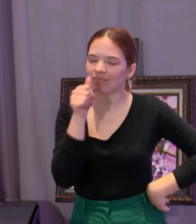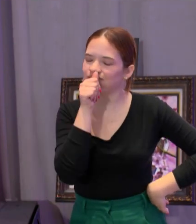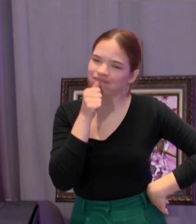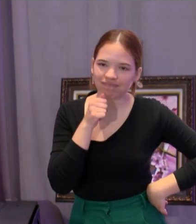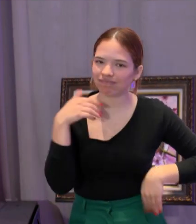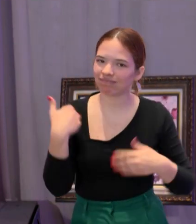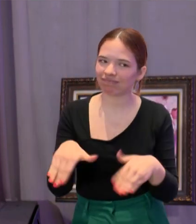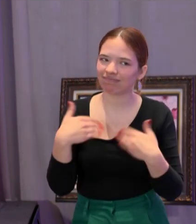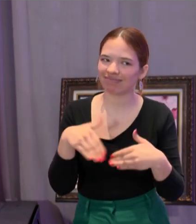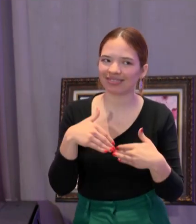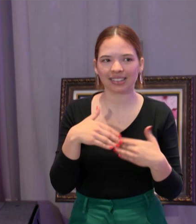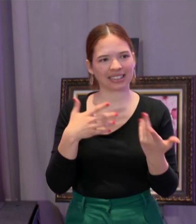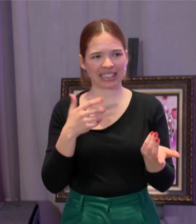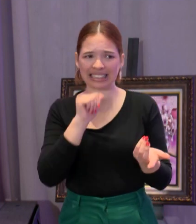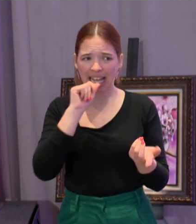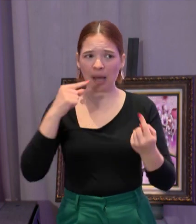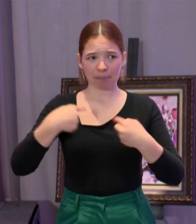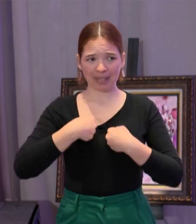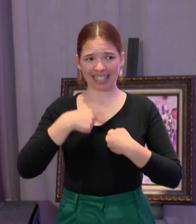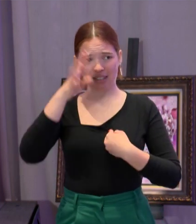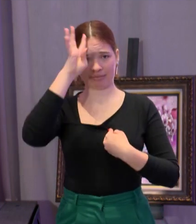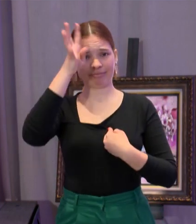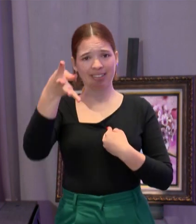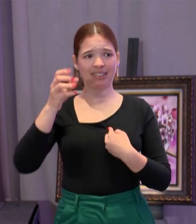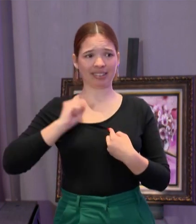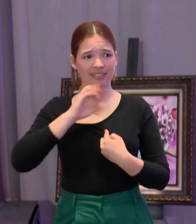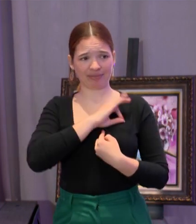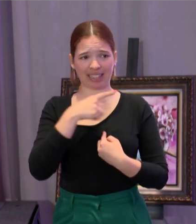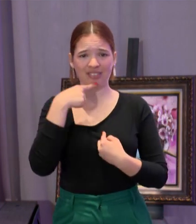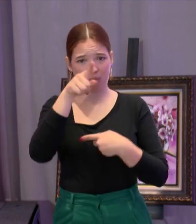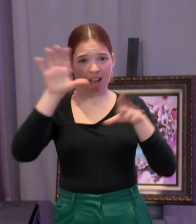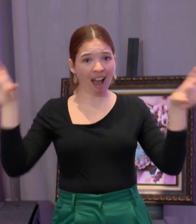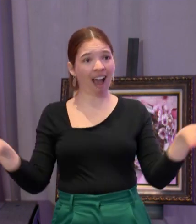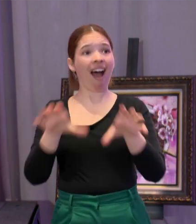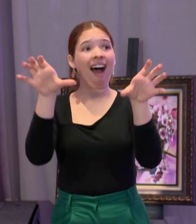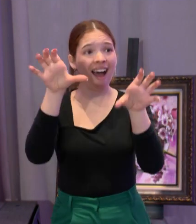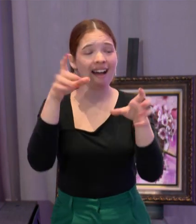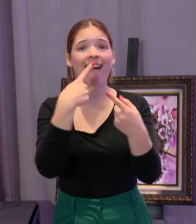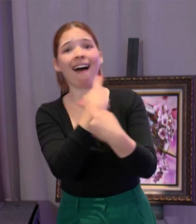AND IT'S NOT ME, IT'S MY VERY CREATIVE STAFF.